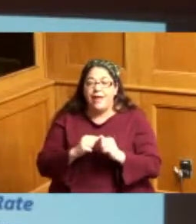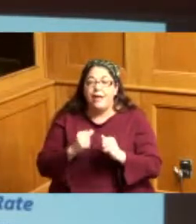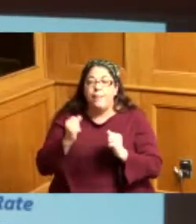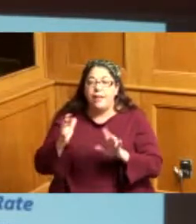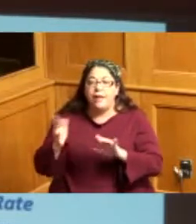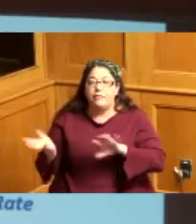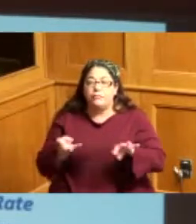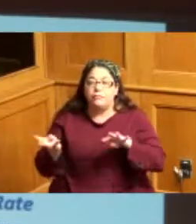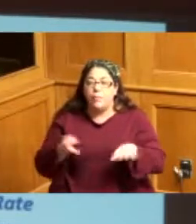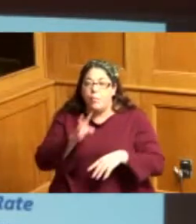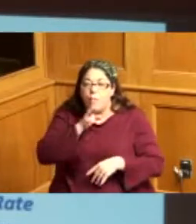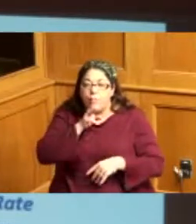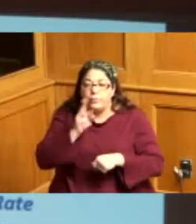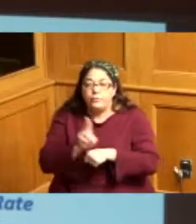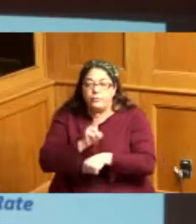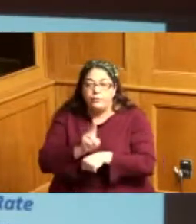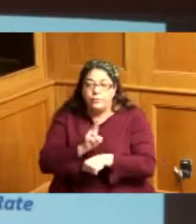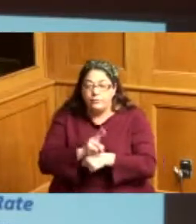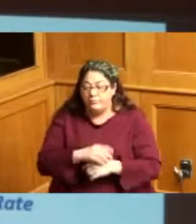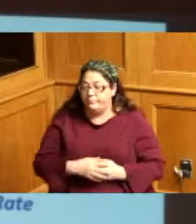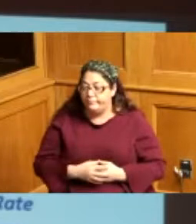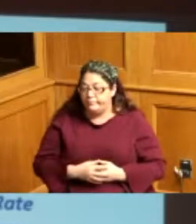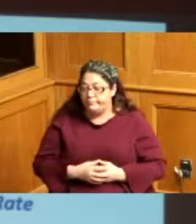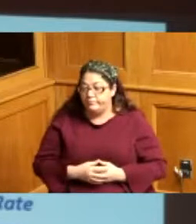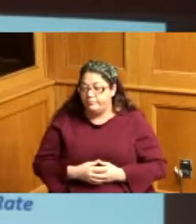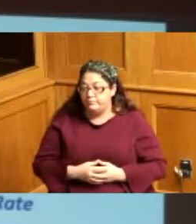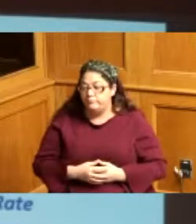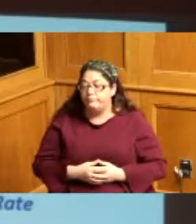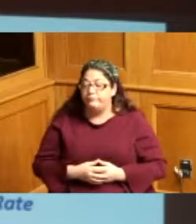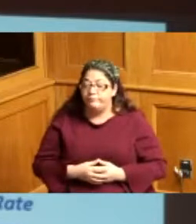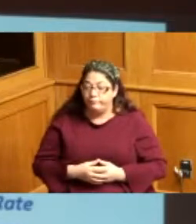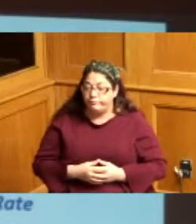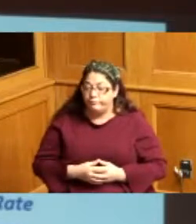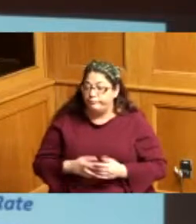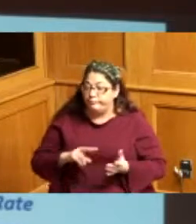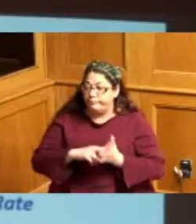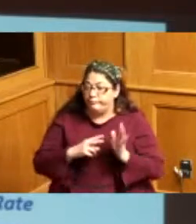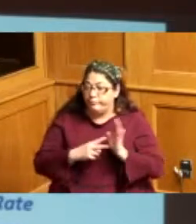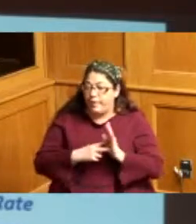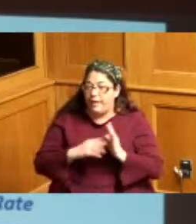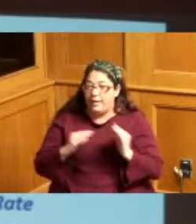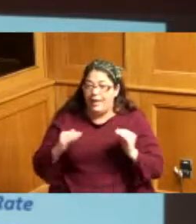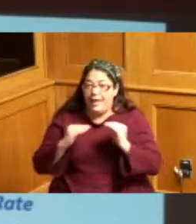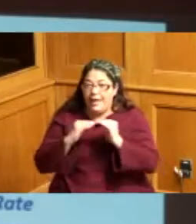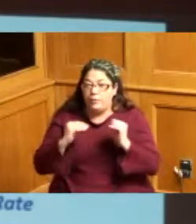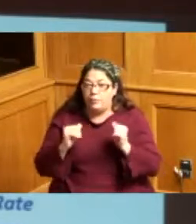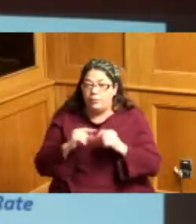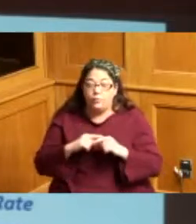all of that rolls up to and comes up with the revenue that we need to pay everything we have to